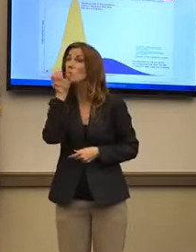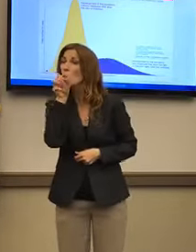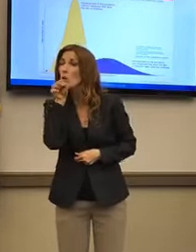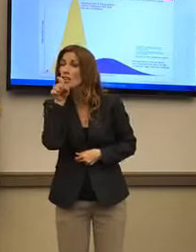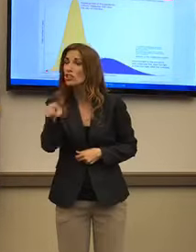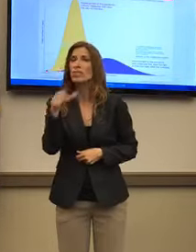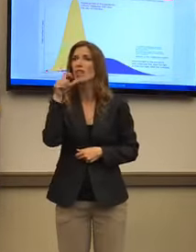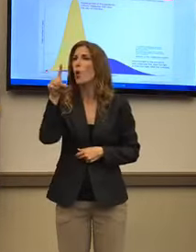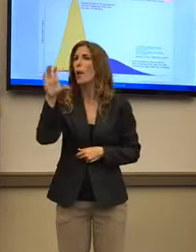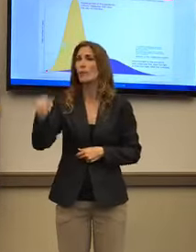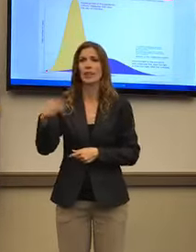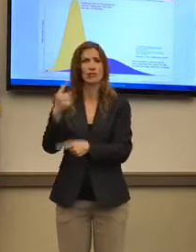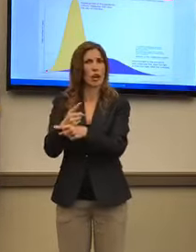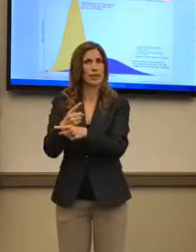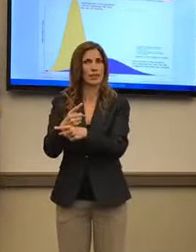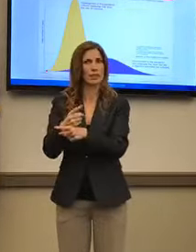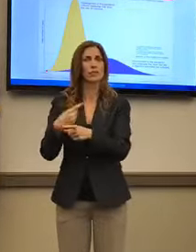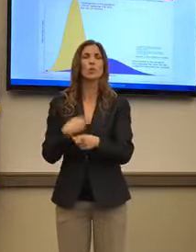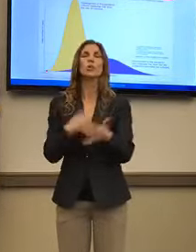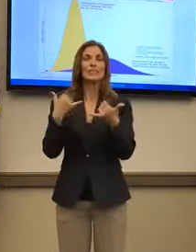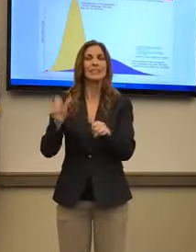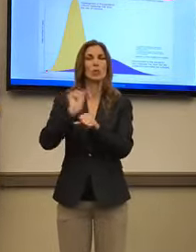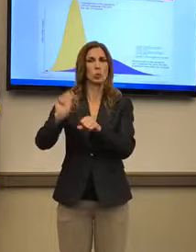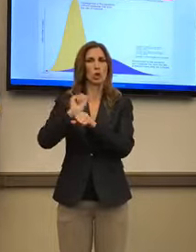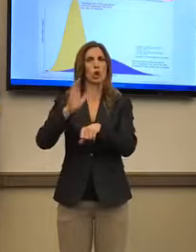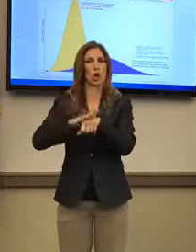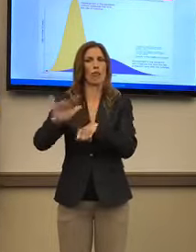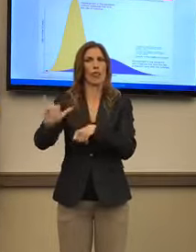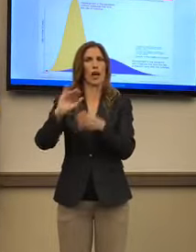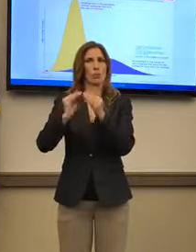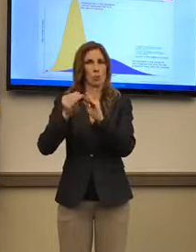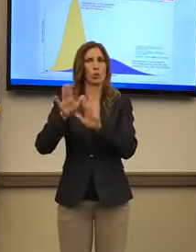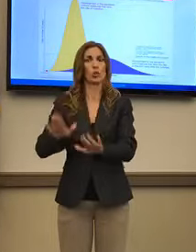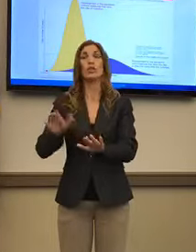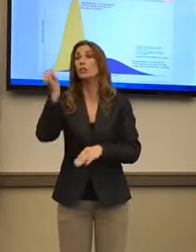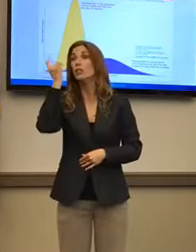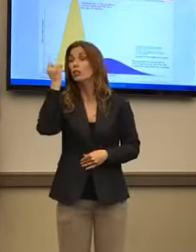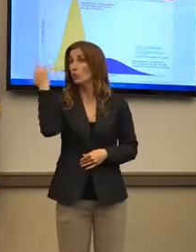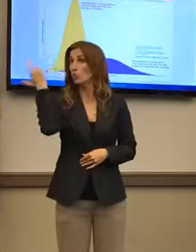a hundred percent accurate we're still working on that line the reason is that